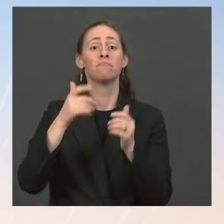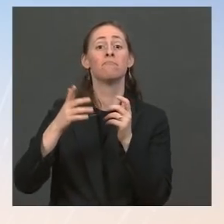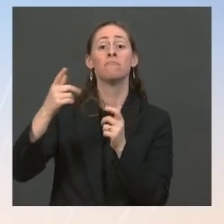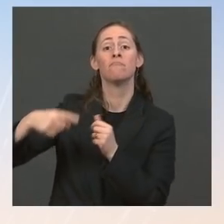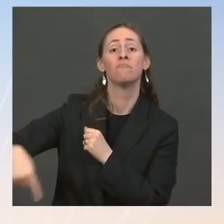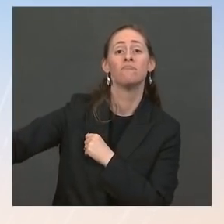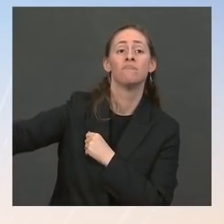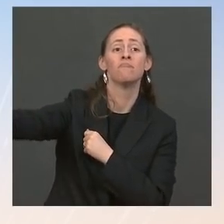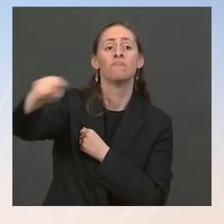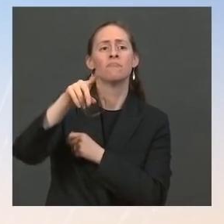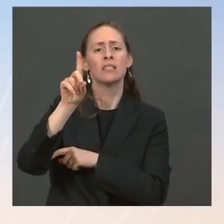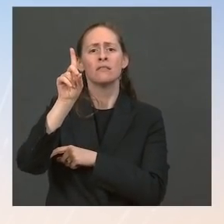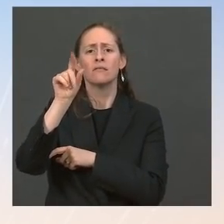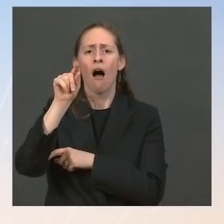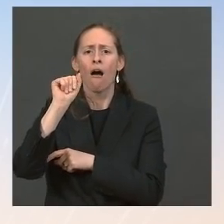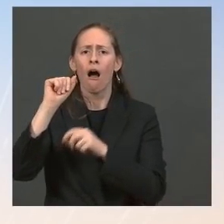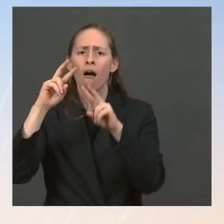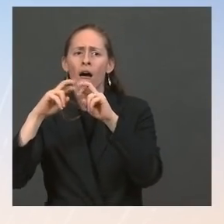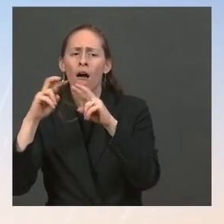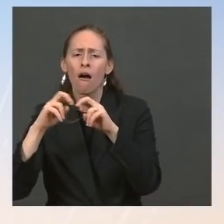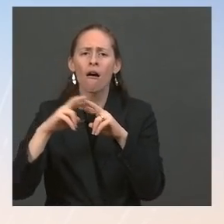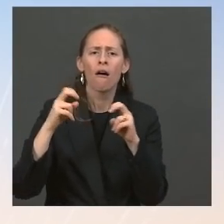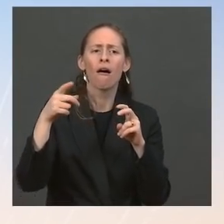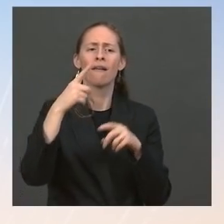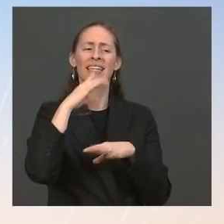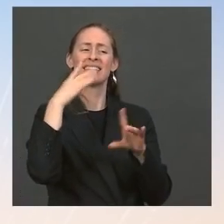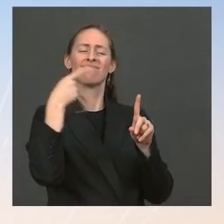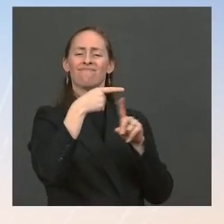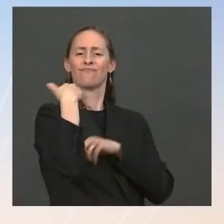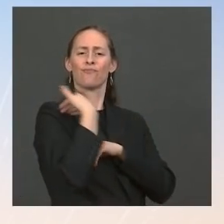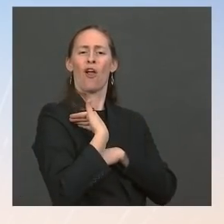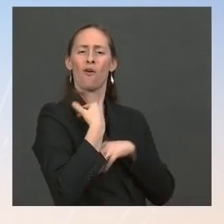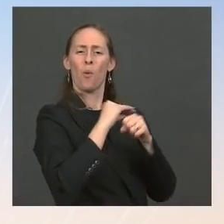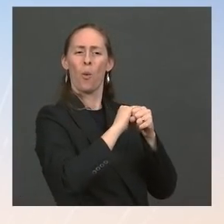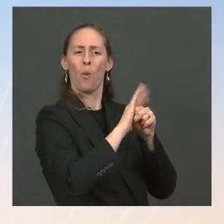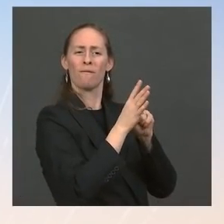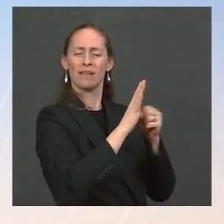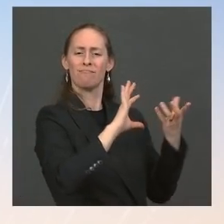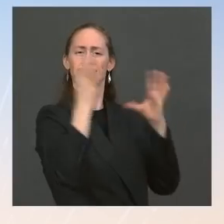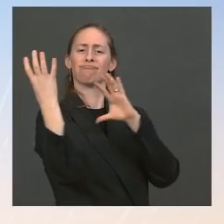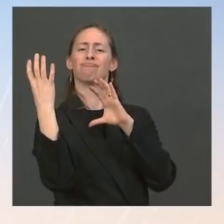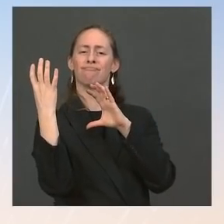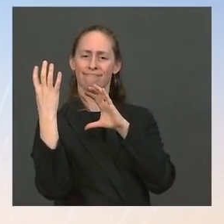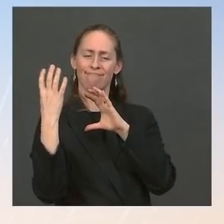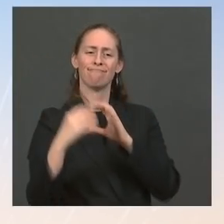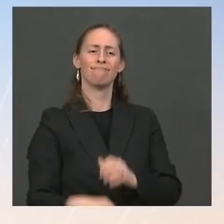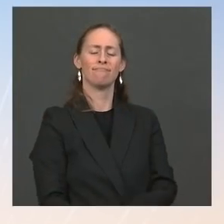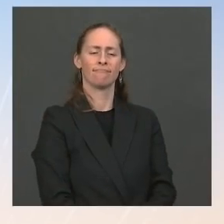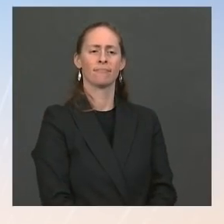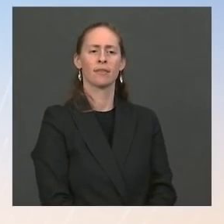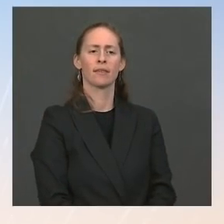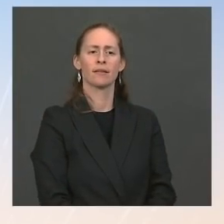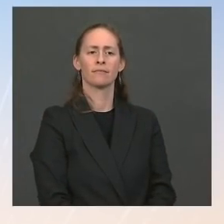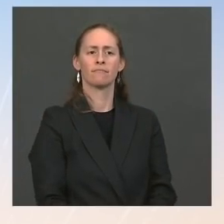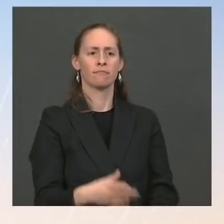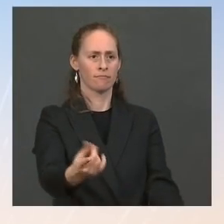and we know that we were in this place we are in now because of COVID, because of the impact of the pandemic.